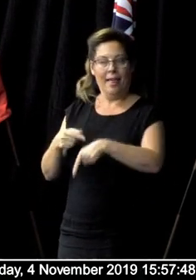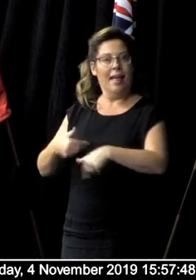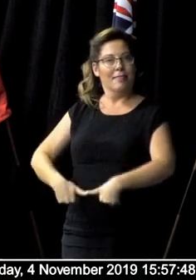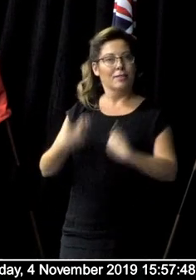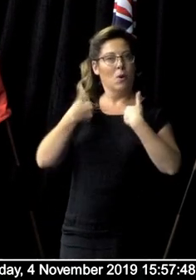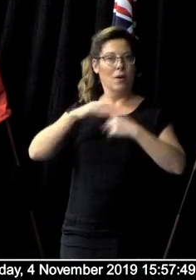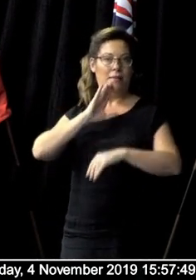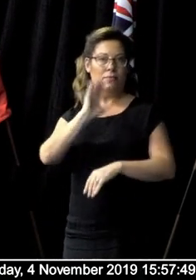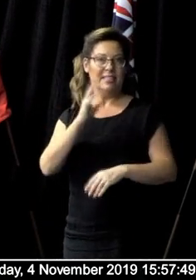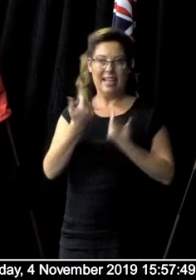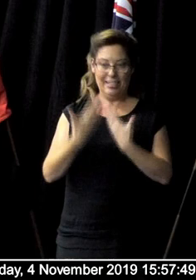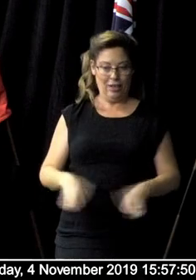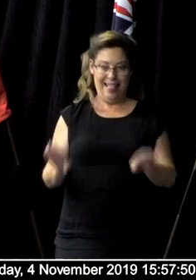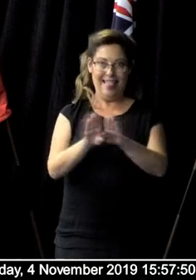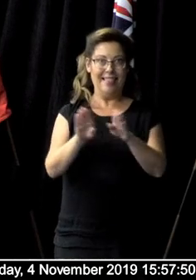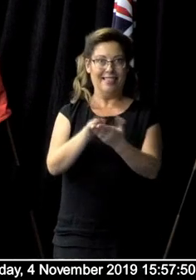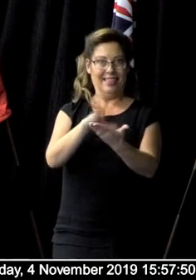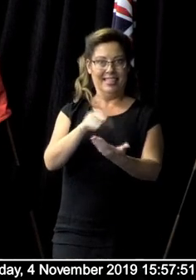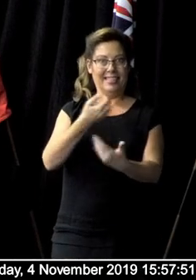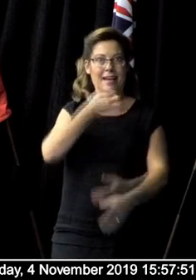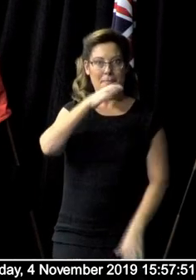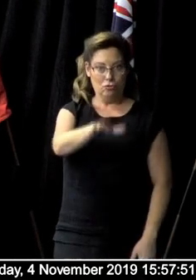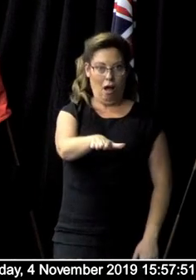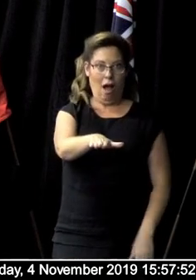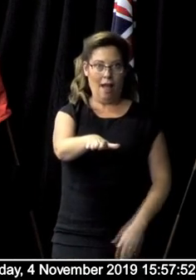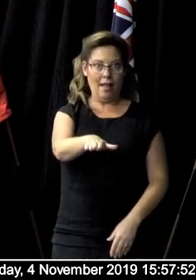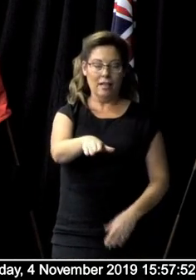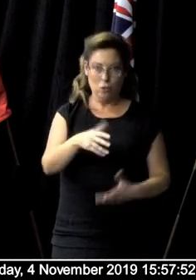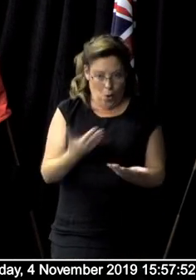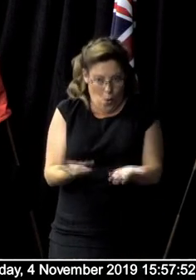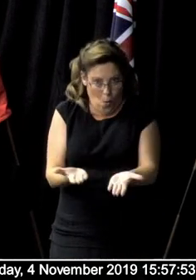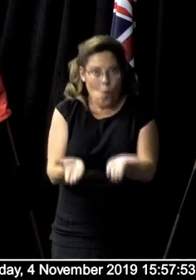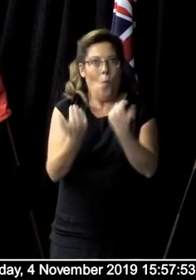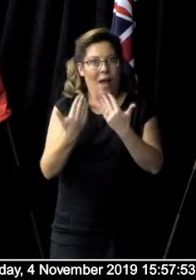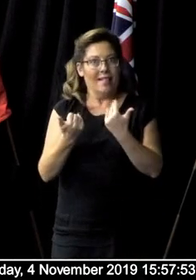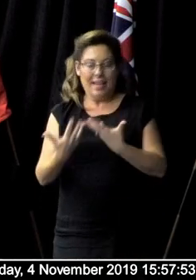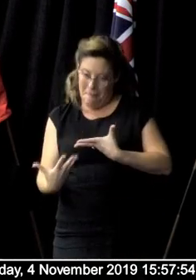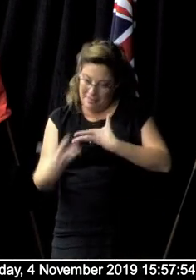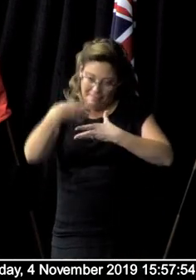same child well included, welcomed, a valued member of the school community.